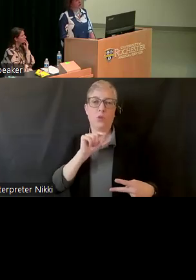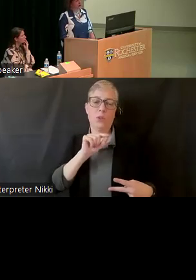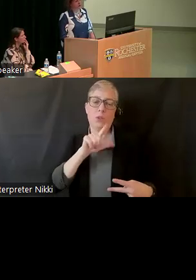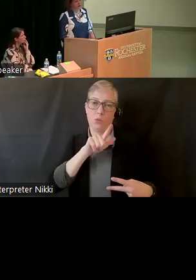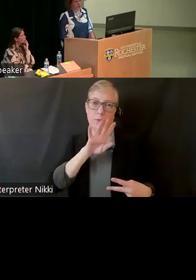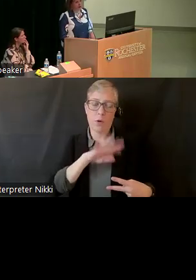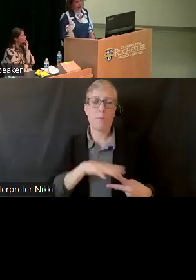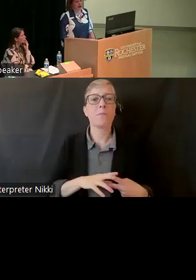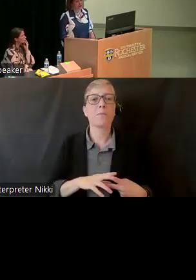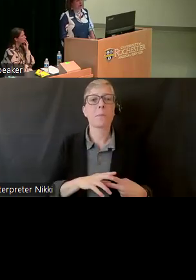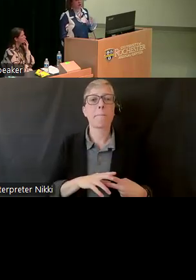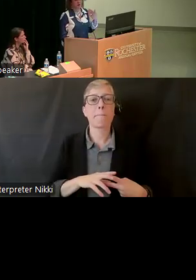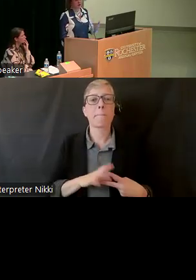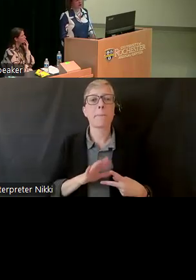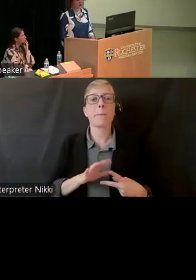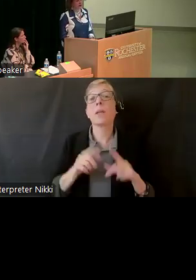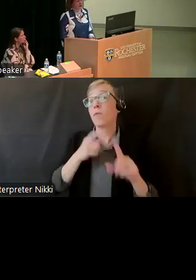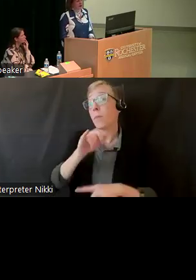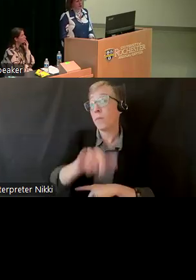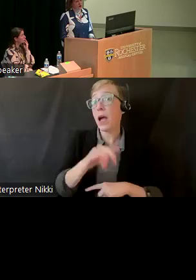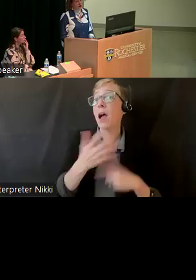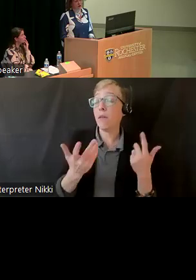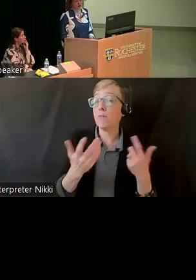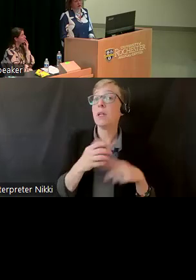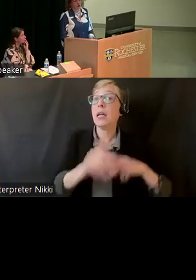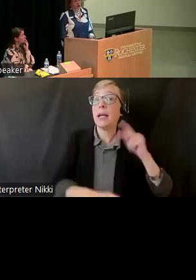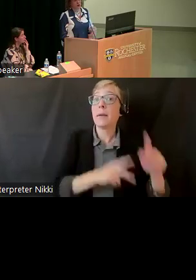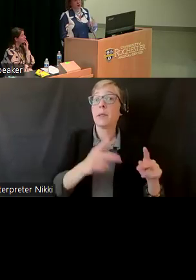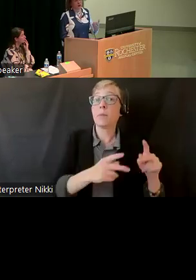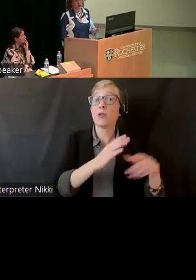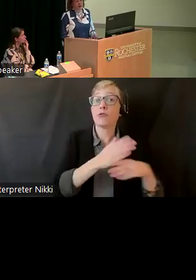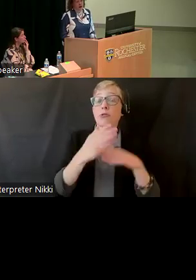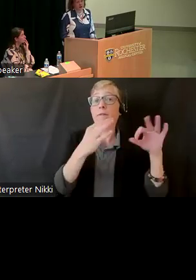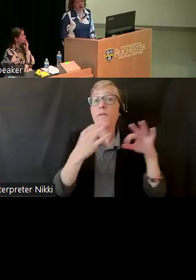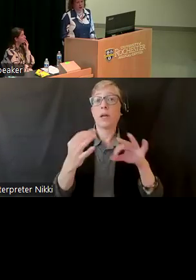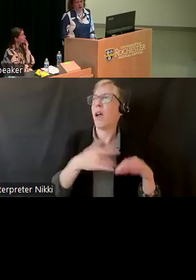um feedback that people really felt like they weren't heard or there wasn't a lot of opportunity